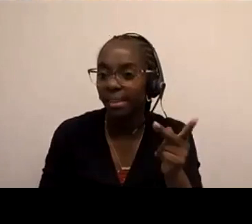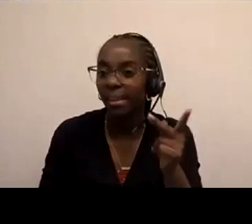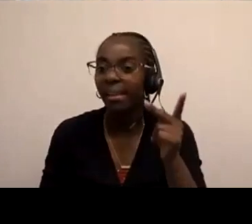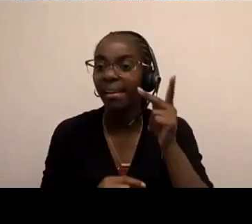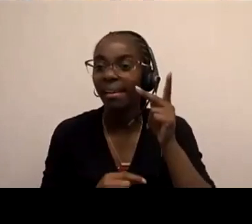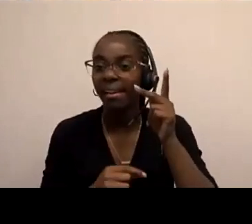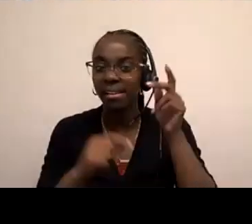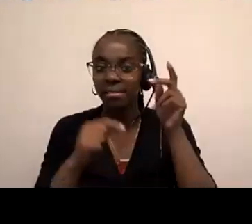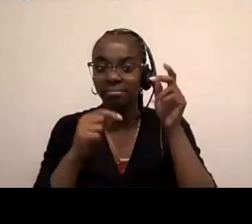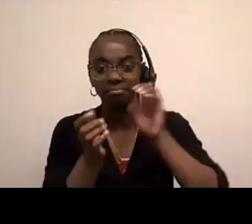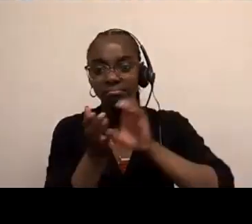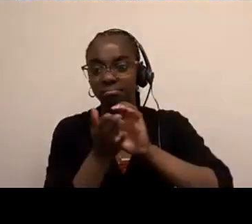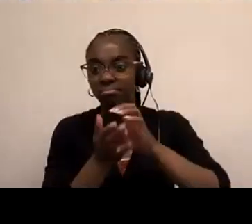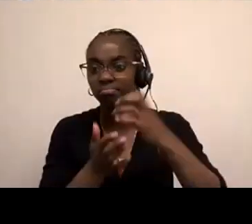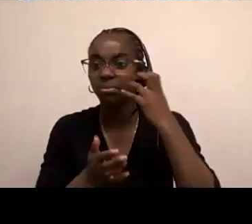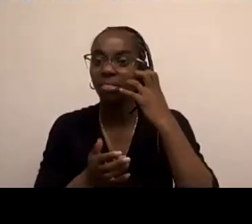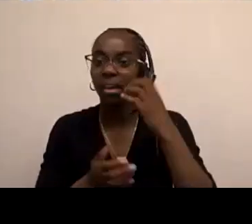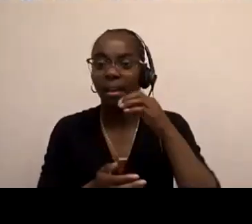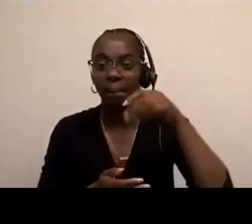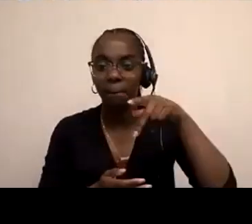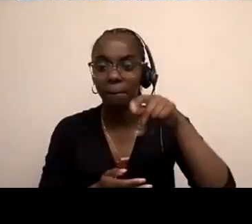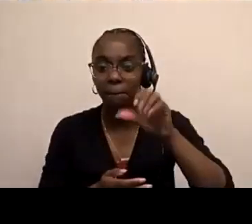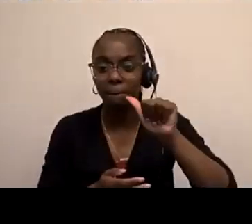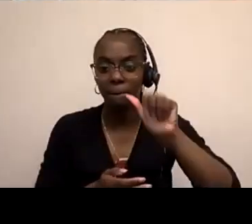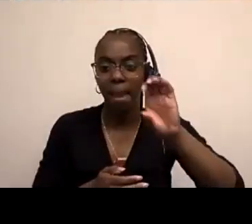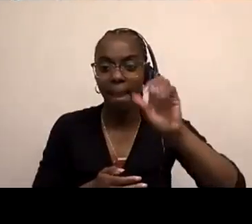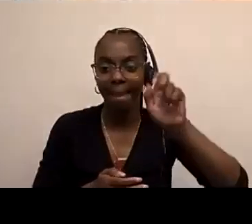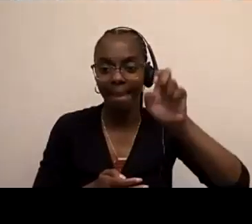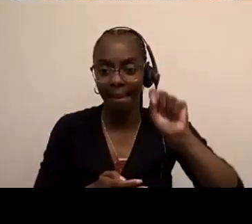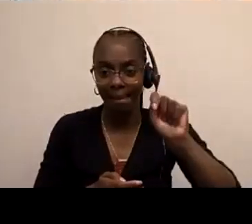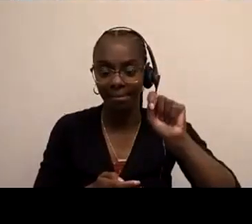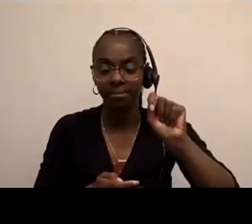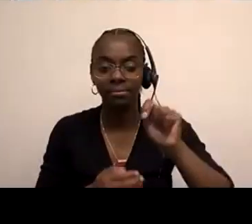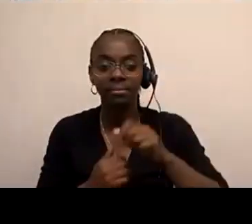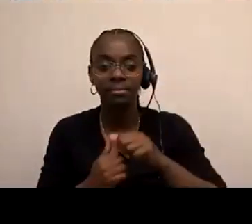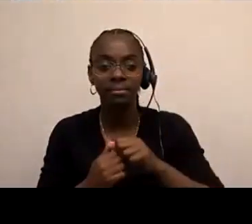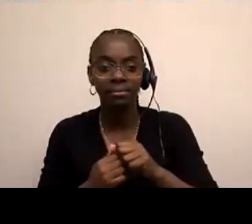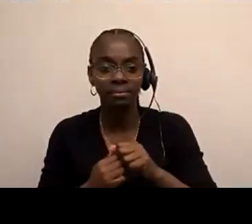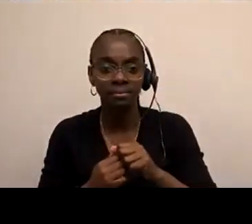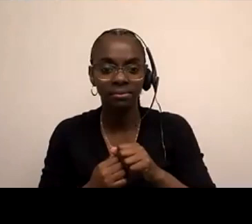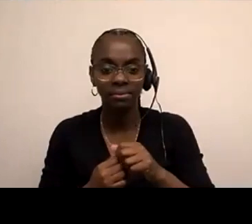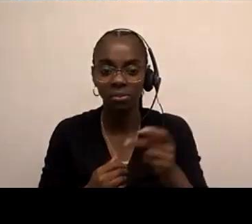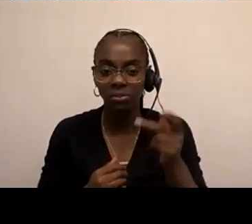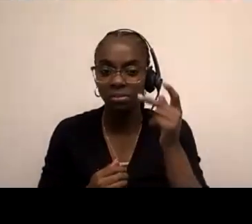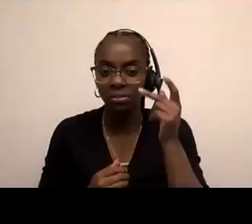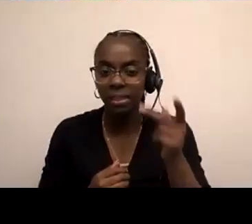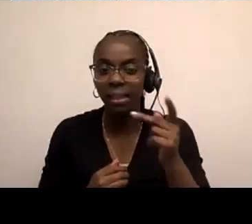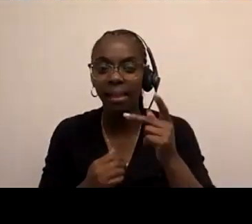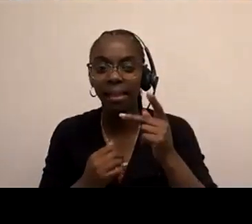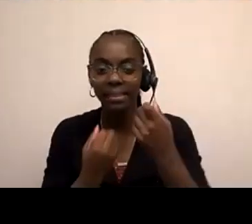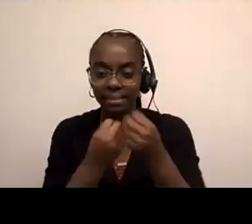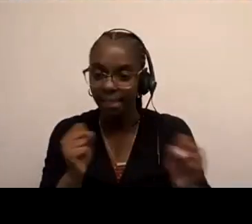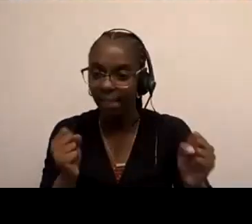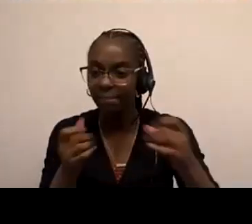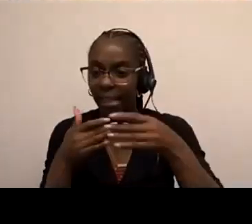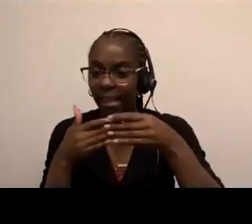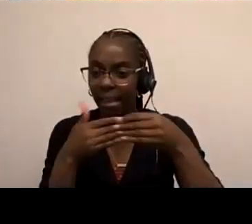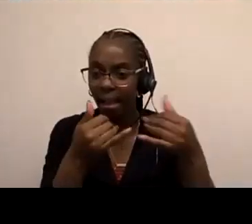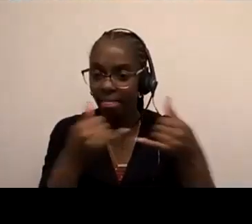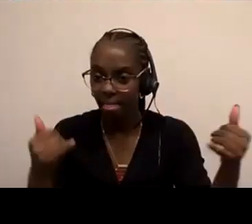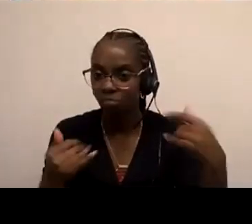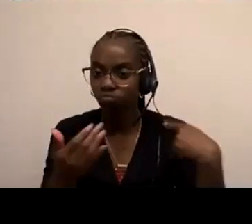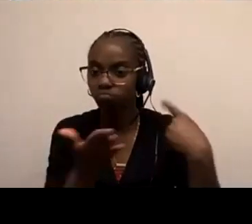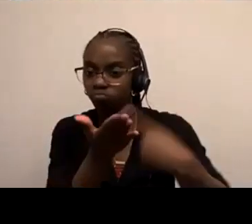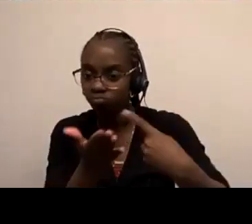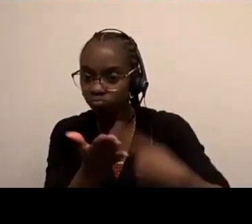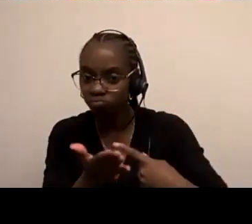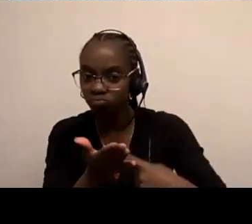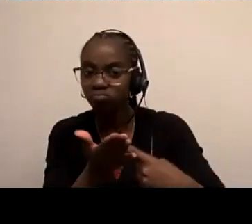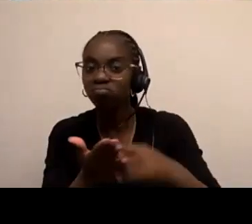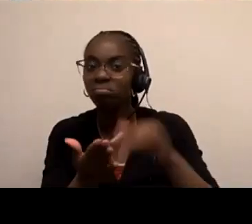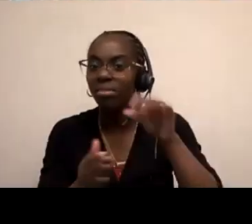INFORMATION THAT LISTS THE RISKS AND SAFETY GUIDELINES WE TALKED, THOSE GRAPHICS EMOTIONAL